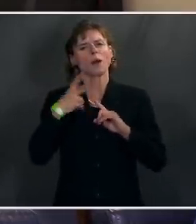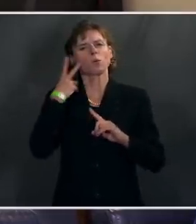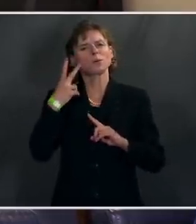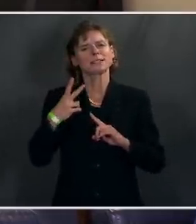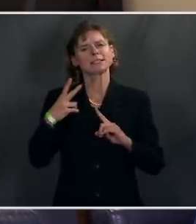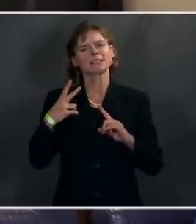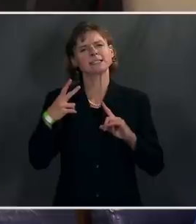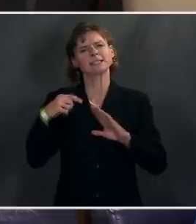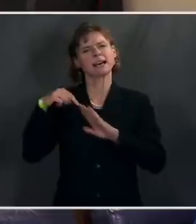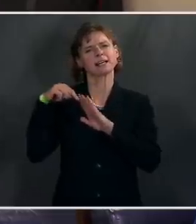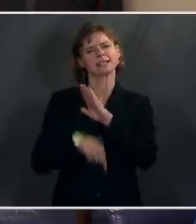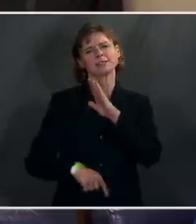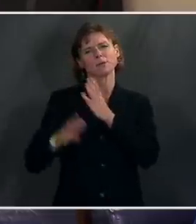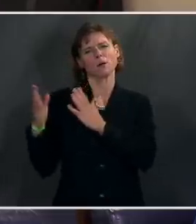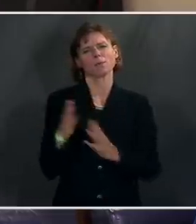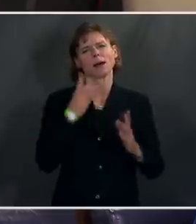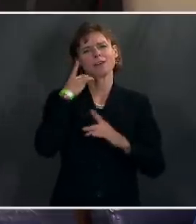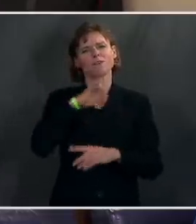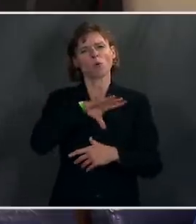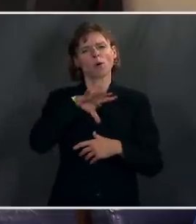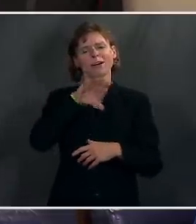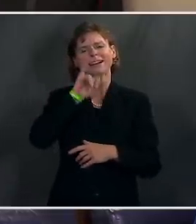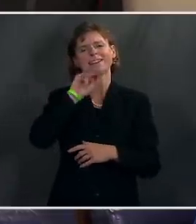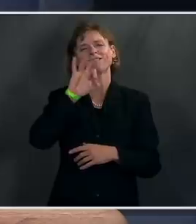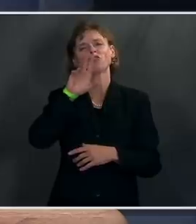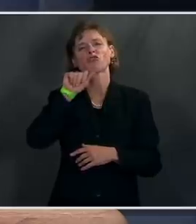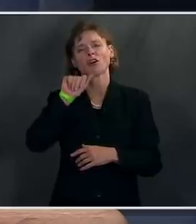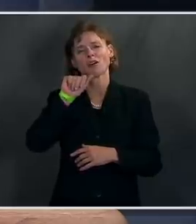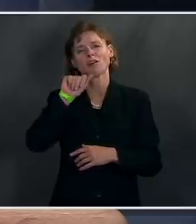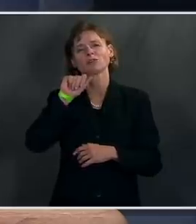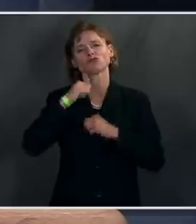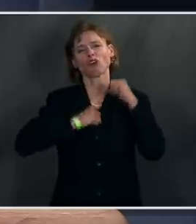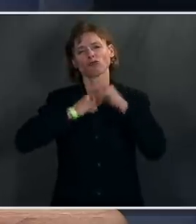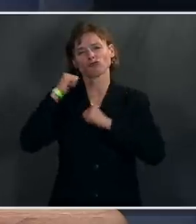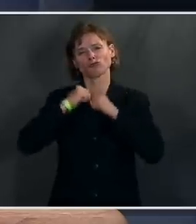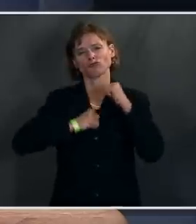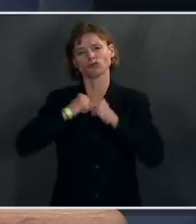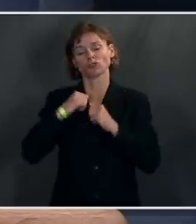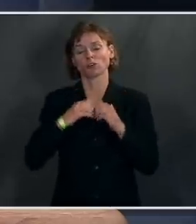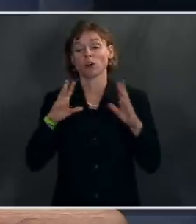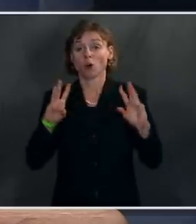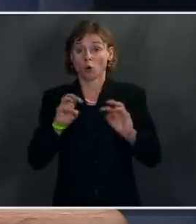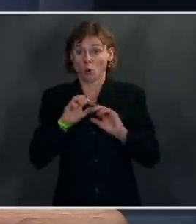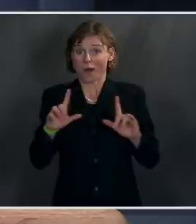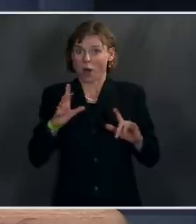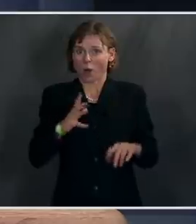given the potential for new job creation there? Ms. Psaki: Well, we're going to officially invite Secretary Buttigieg